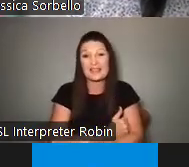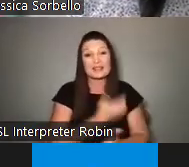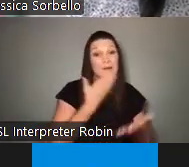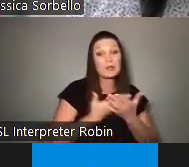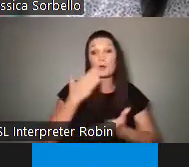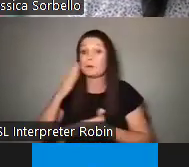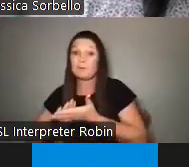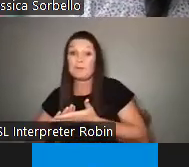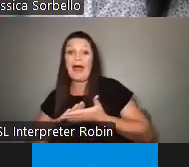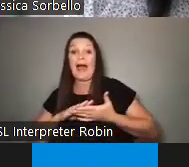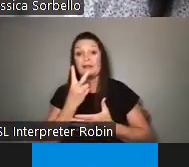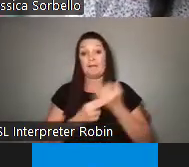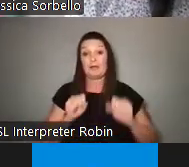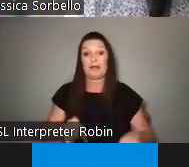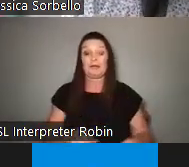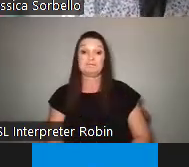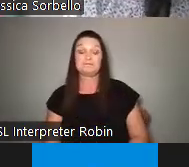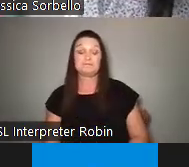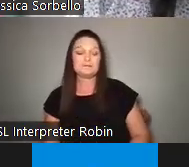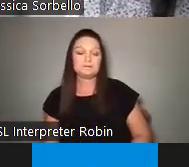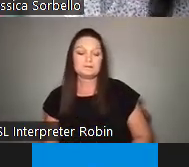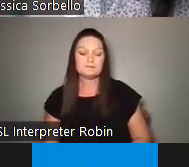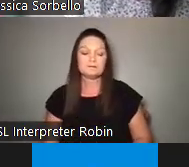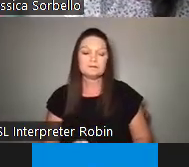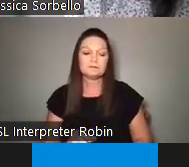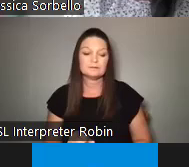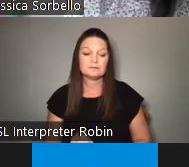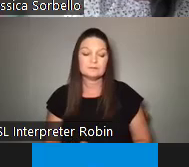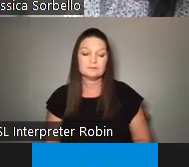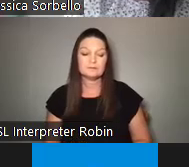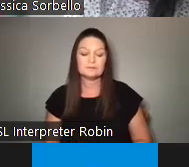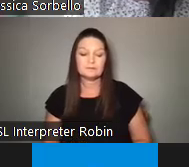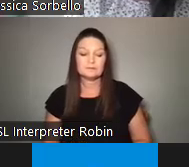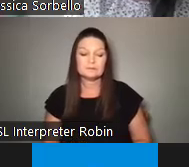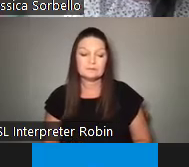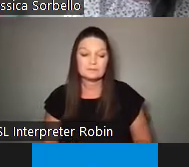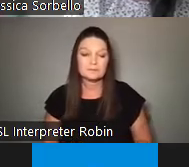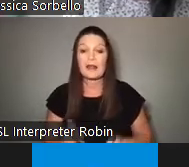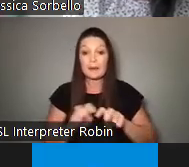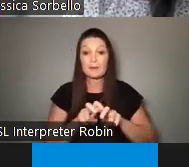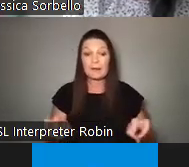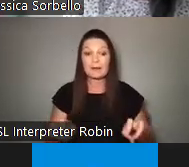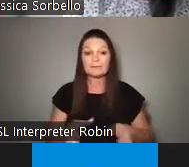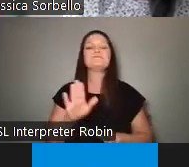and attendees should have the ability to raise their hand if